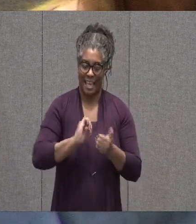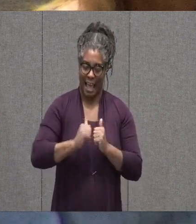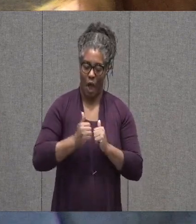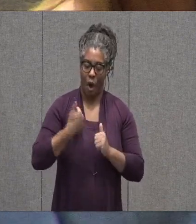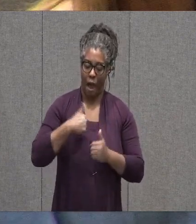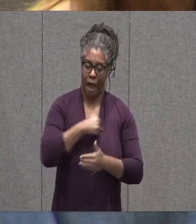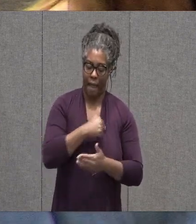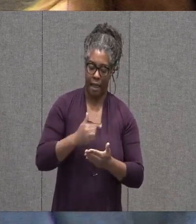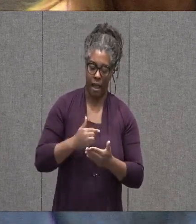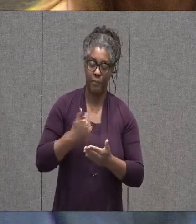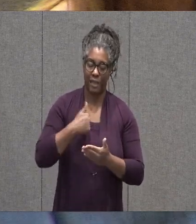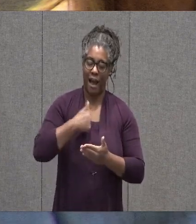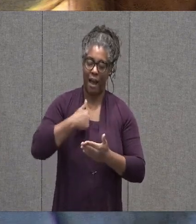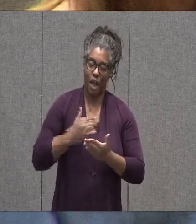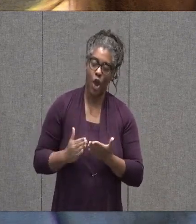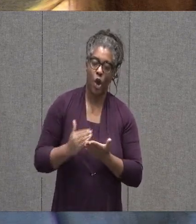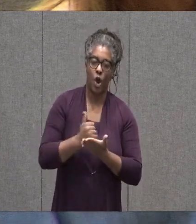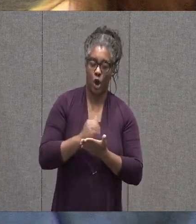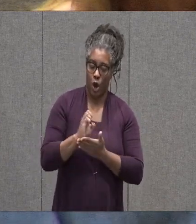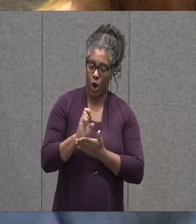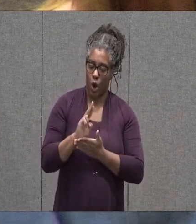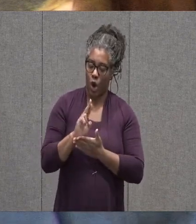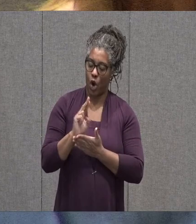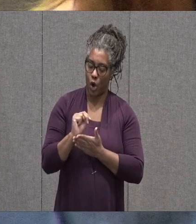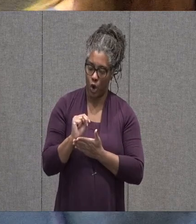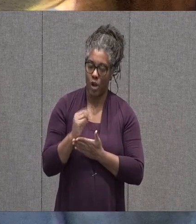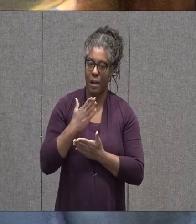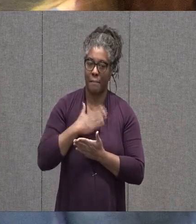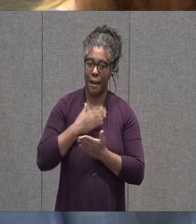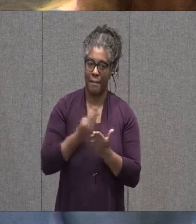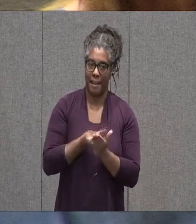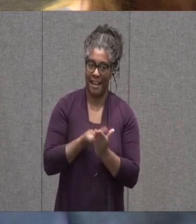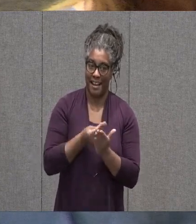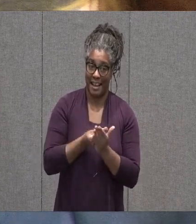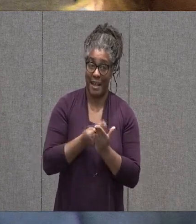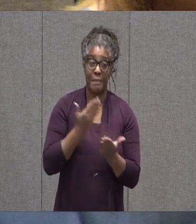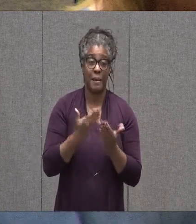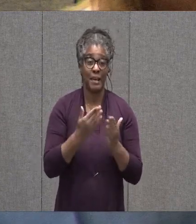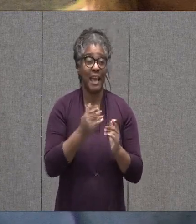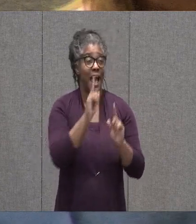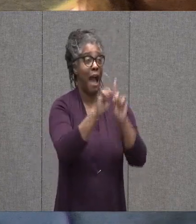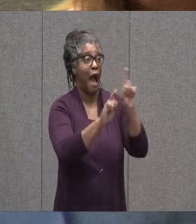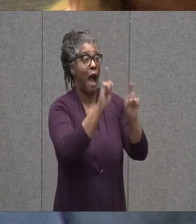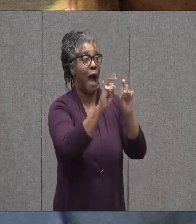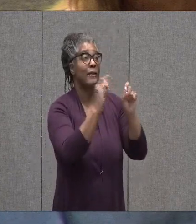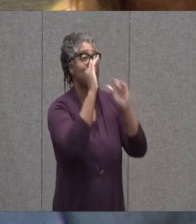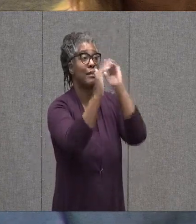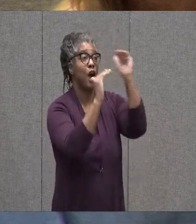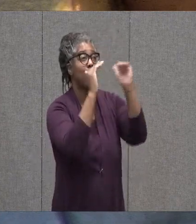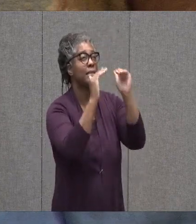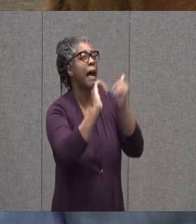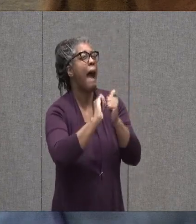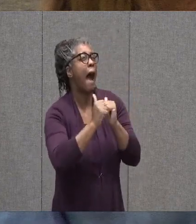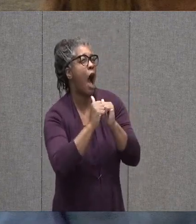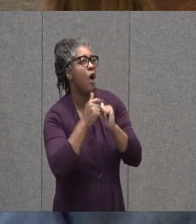how do they earn money? And then you might think, "How can I earn some money?"